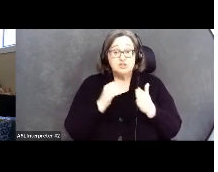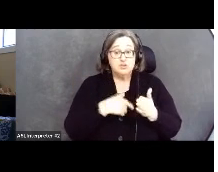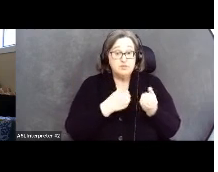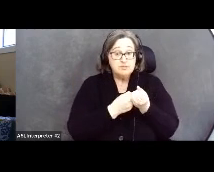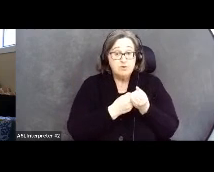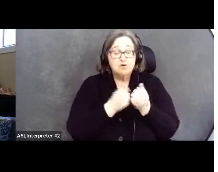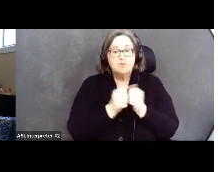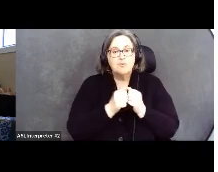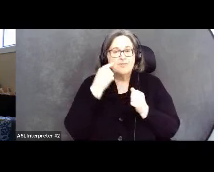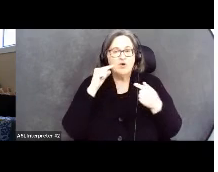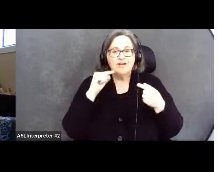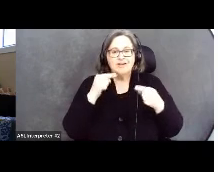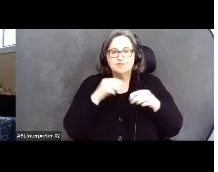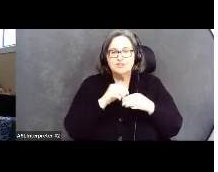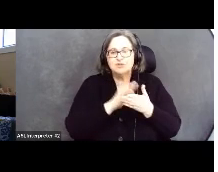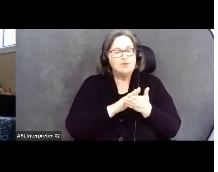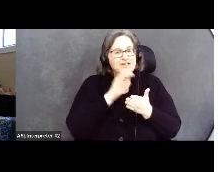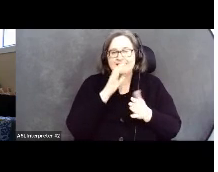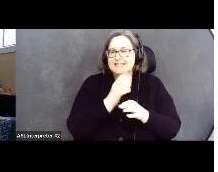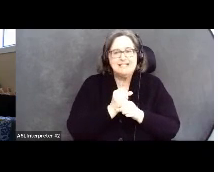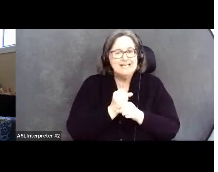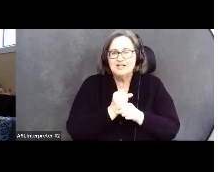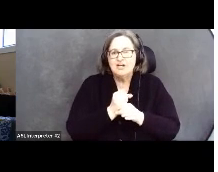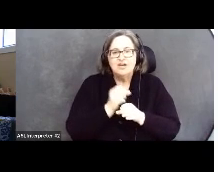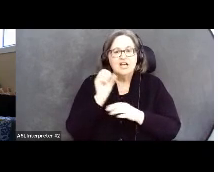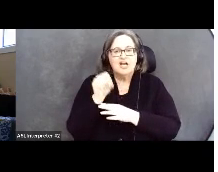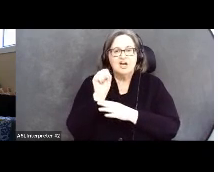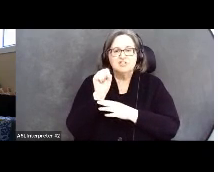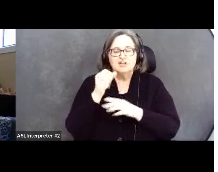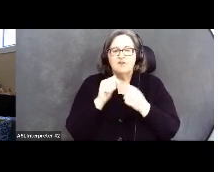did not get their concussions in sports related ways. We need to take care of all students,